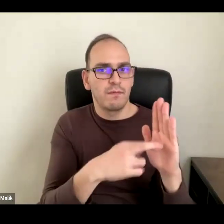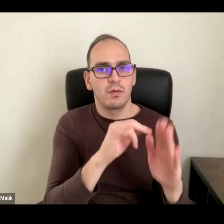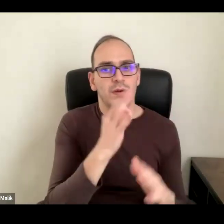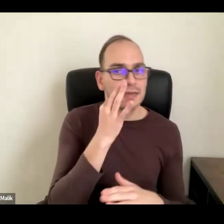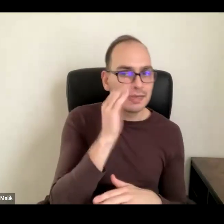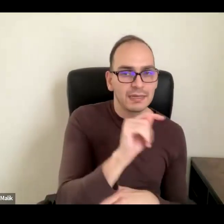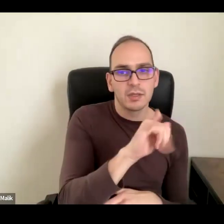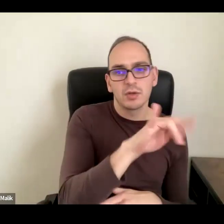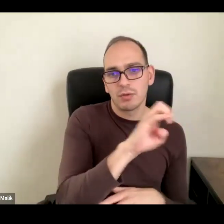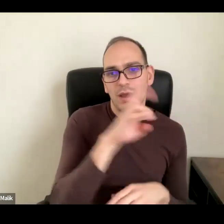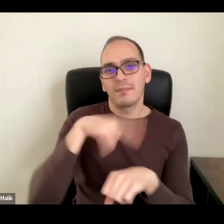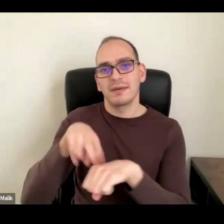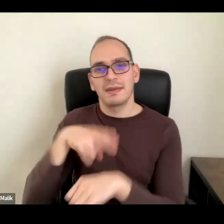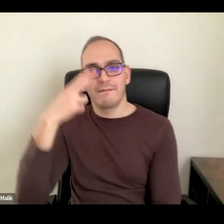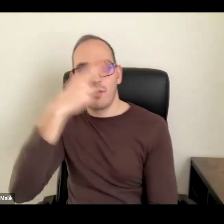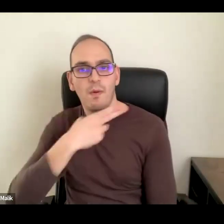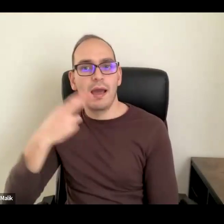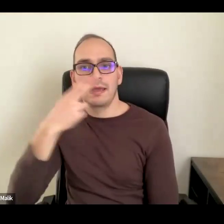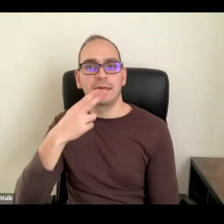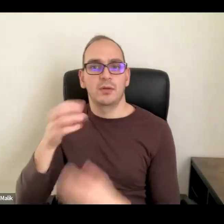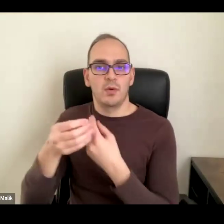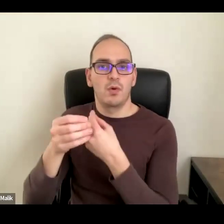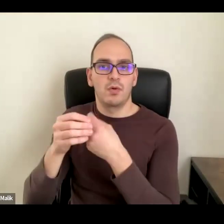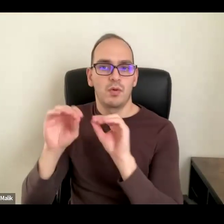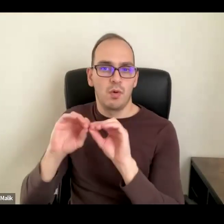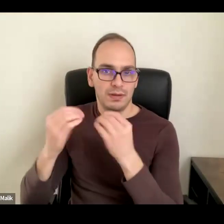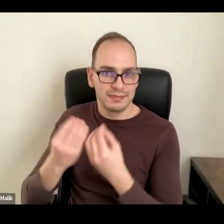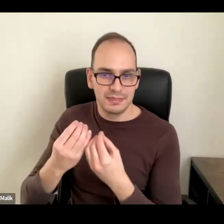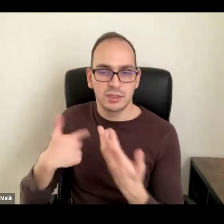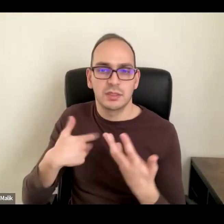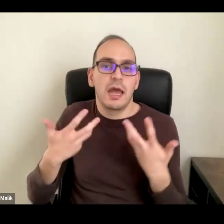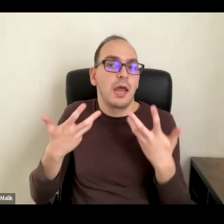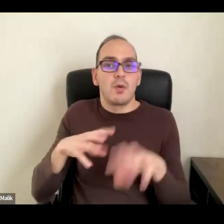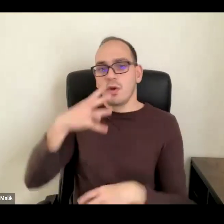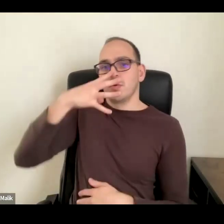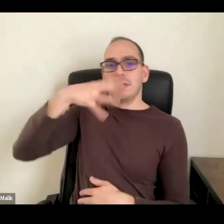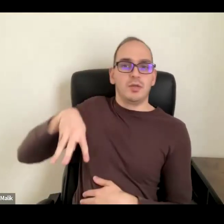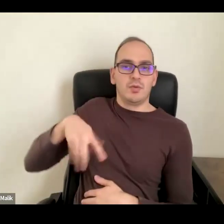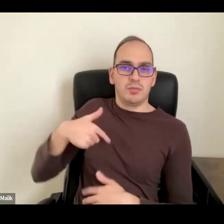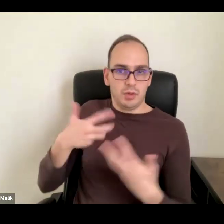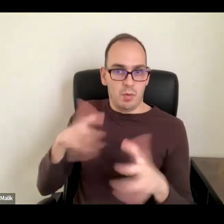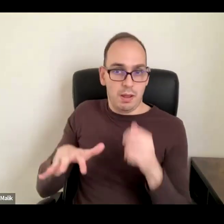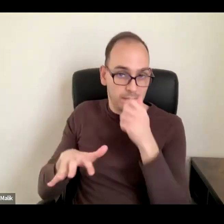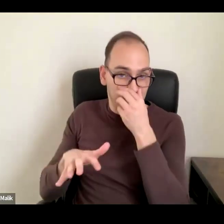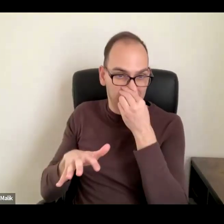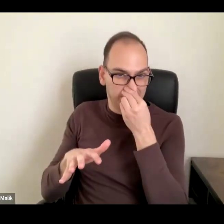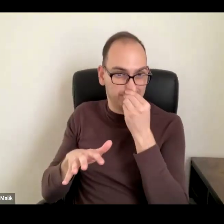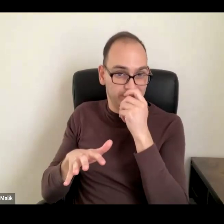Hawaiian organizations here and I don't want to, you know, ignore that. It's a critical role,